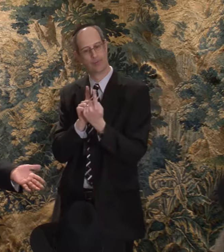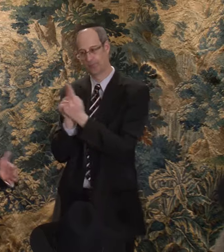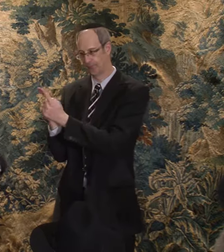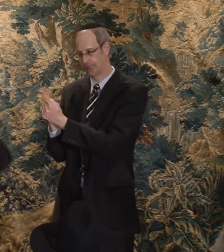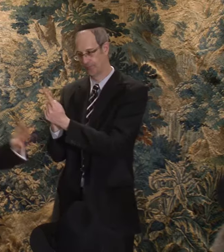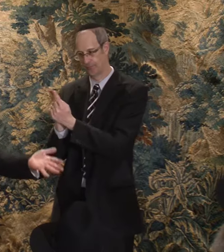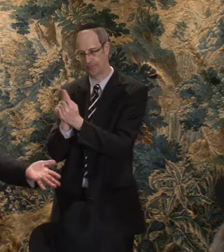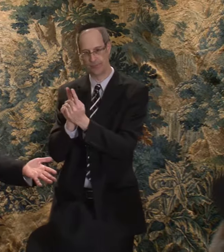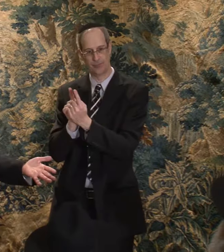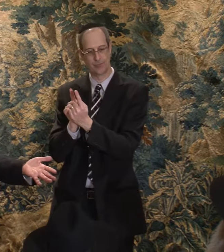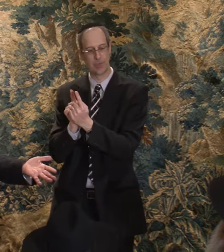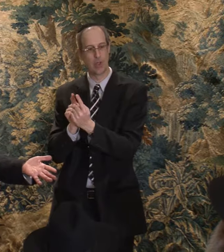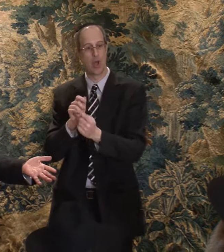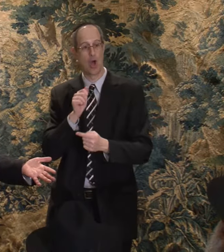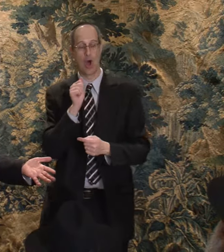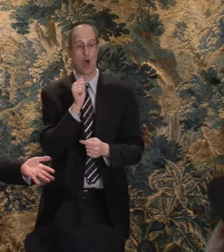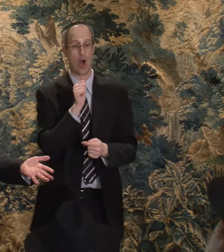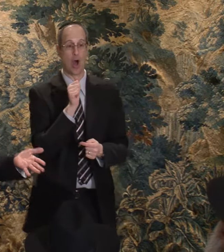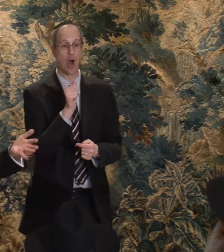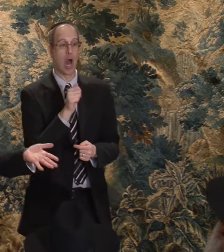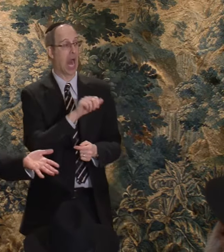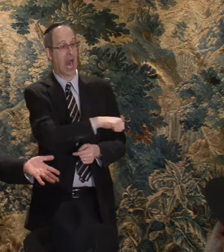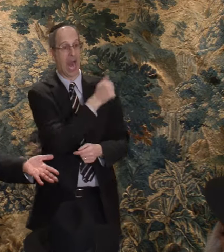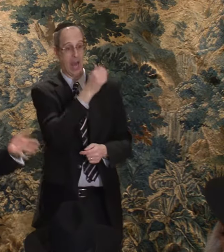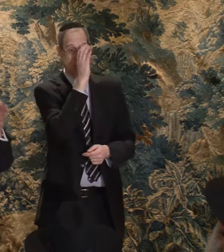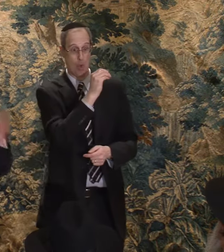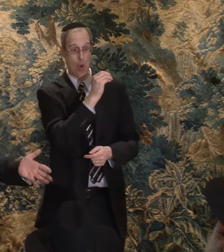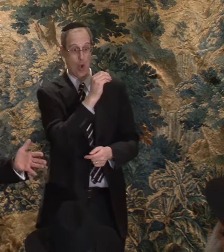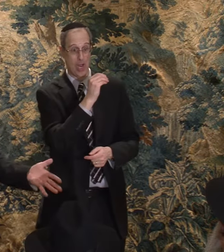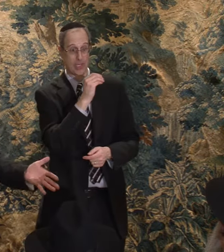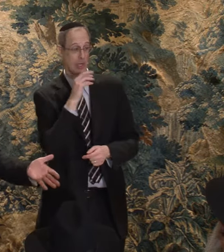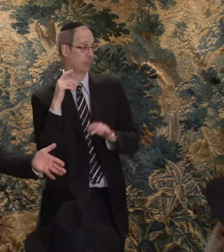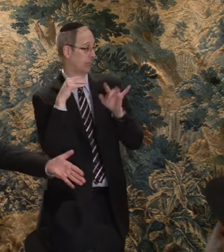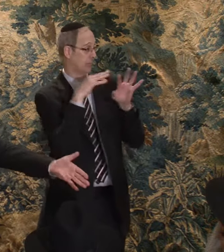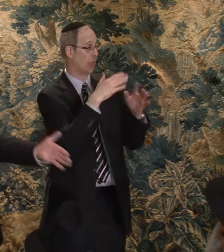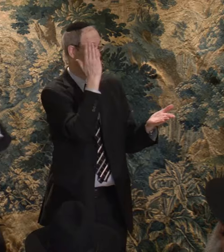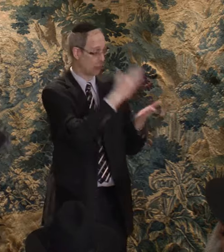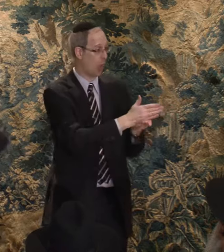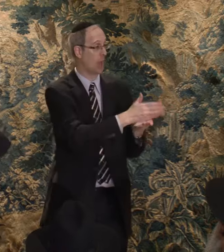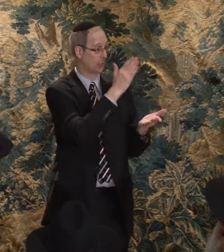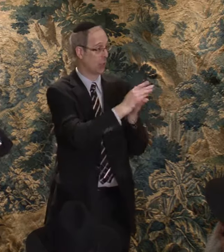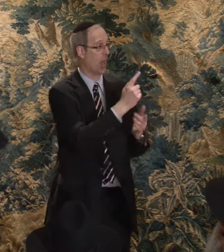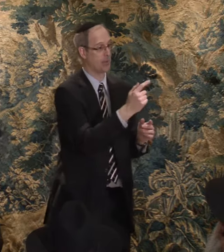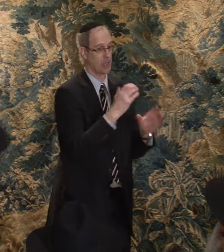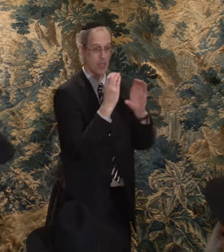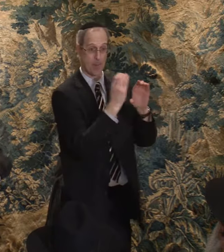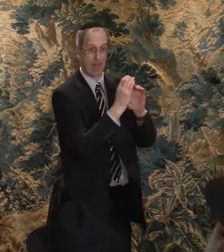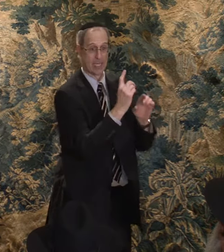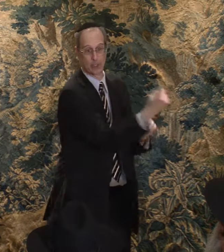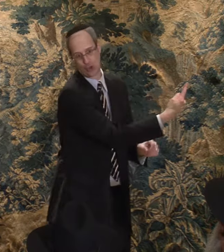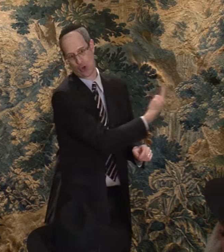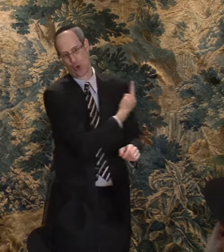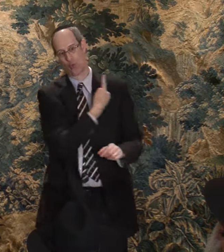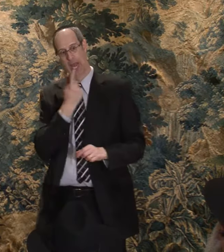they all run up to the bus driver and they said their buzzer you got to stop you got to turn around the bus and you got to pick up both of those kids and